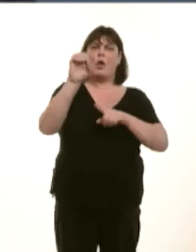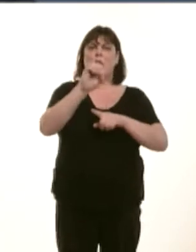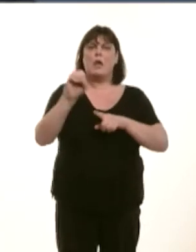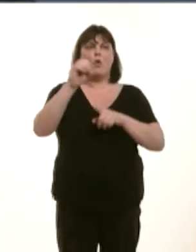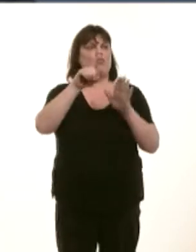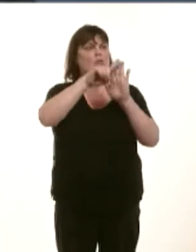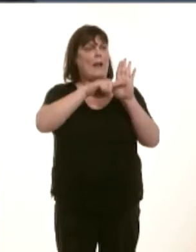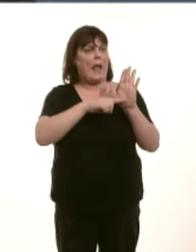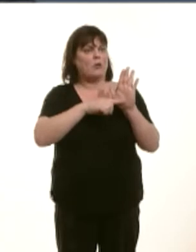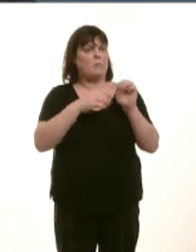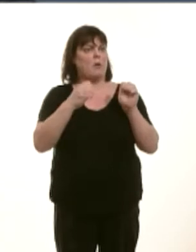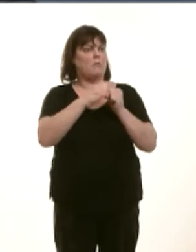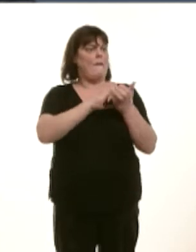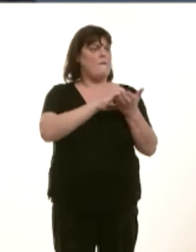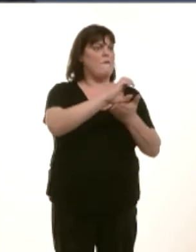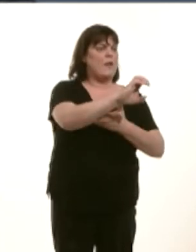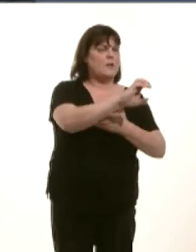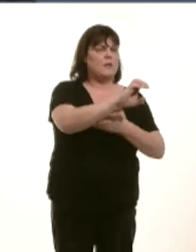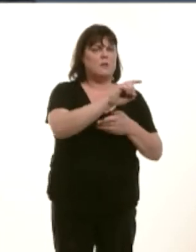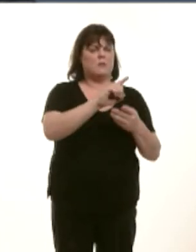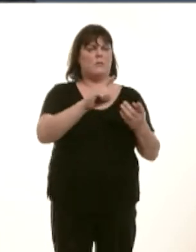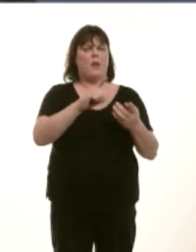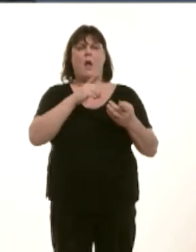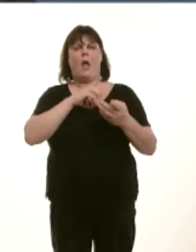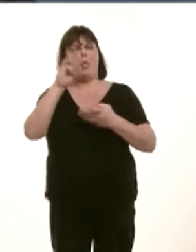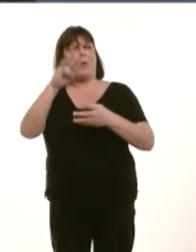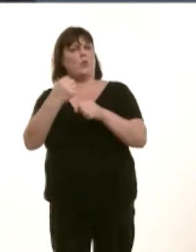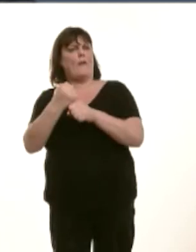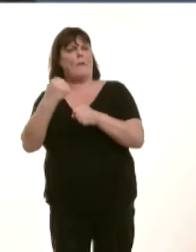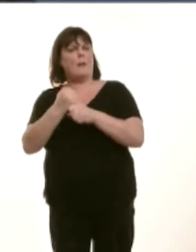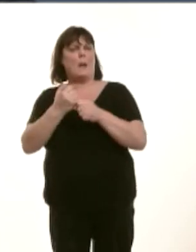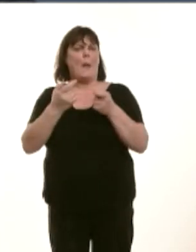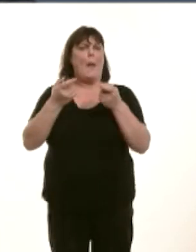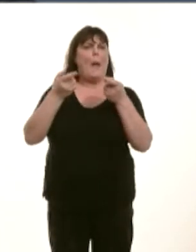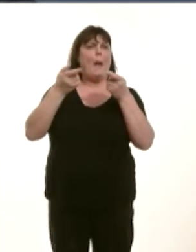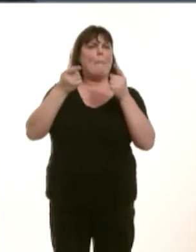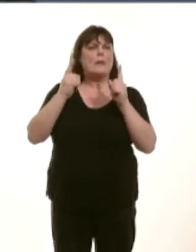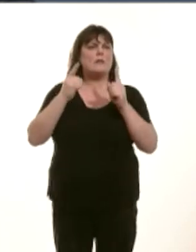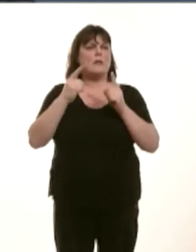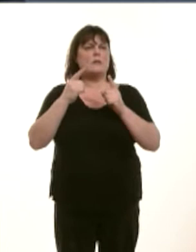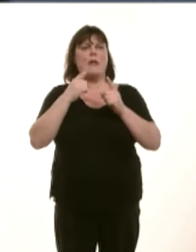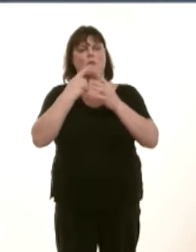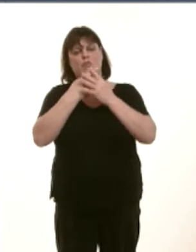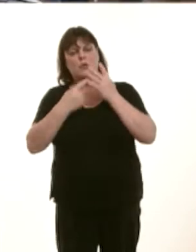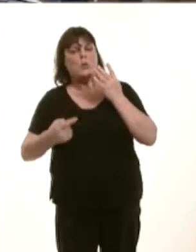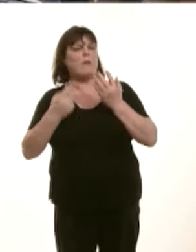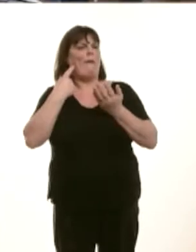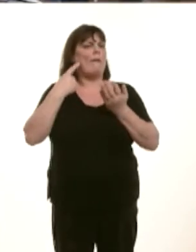whilst the Welsh Government, its Ministers and all its resources managed to overlook the same regulations? Carwyn Jones: Thatís what the court decided.